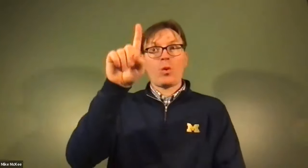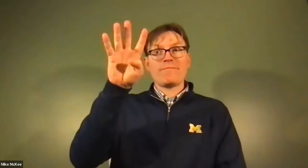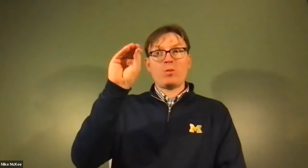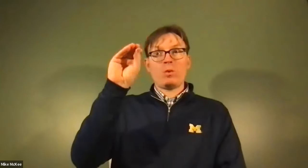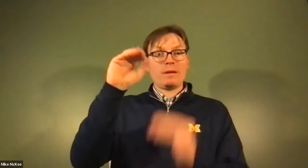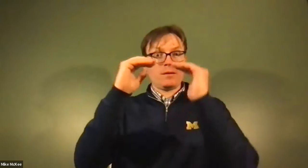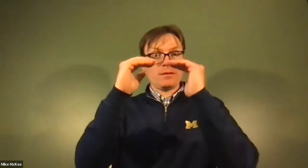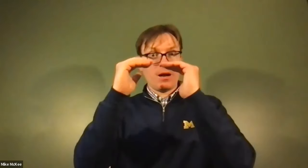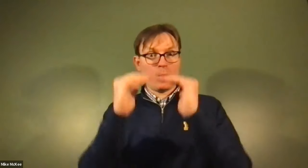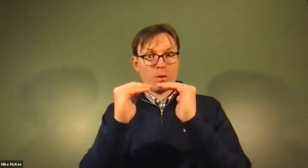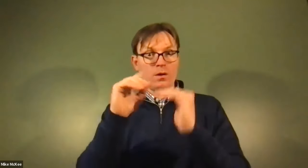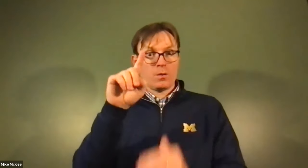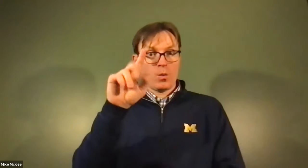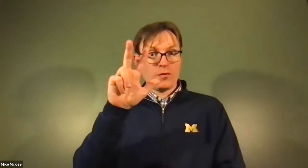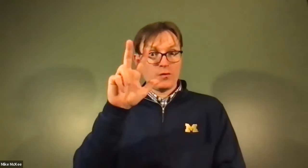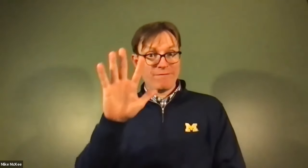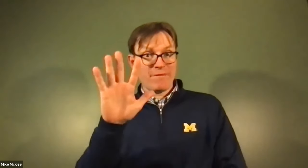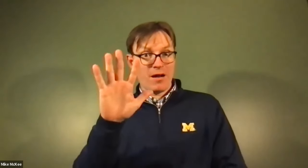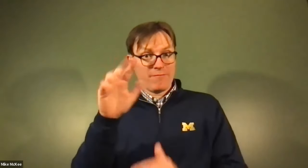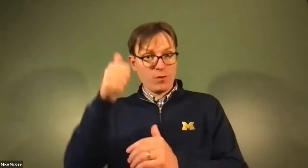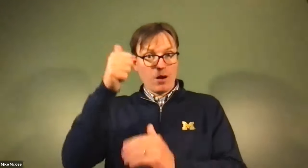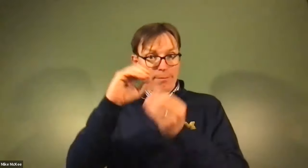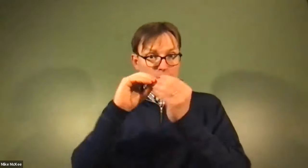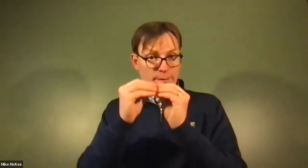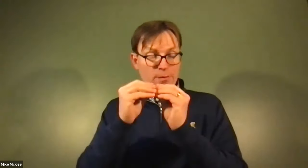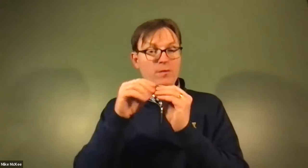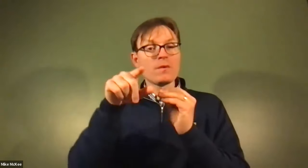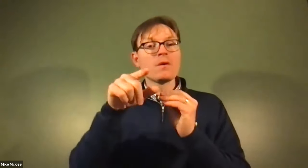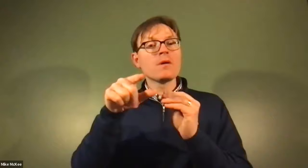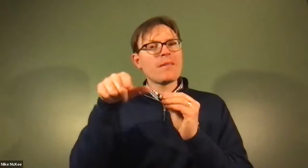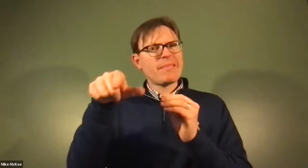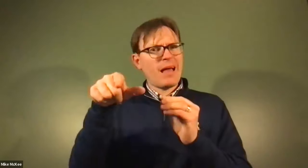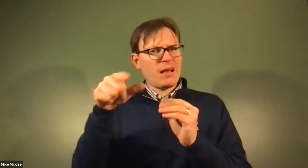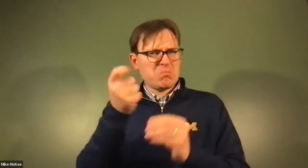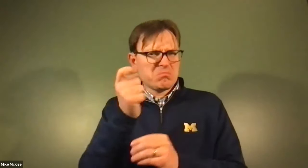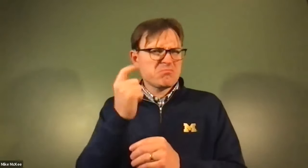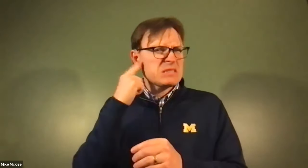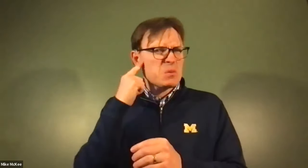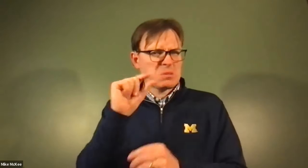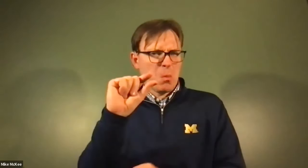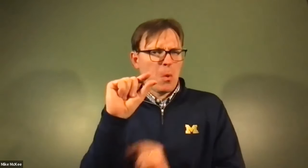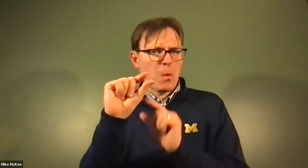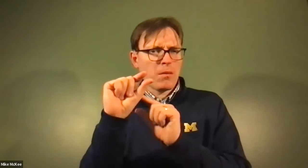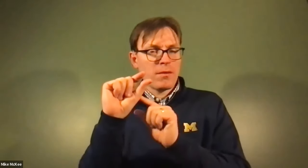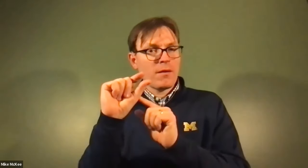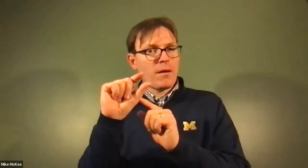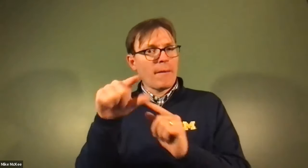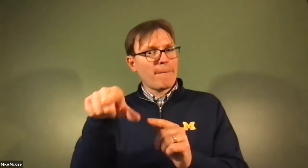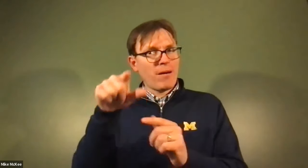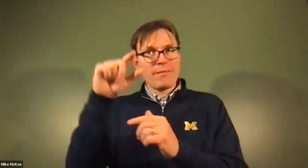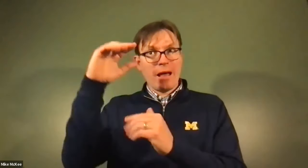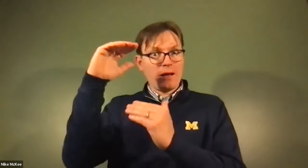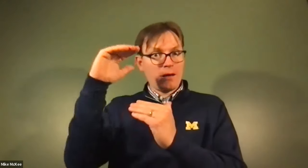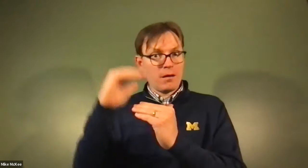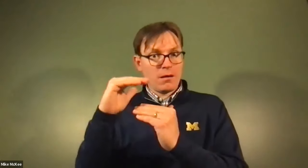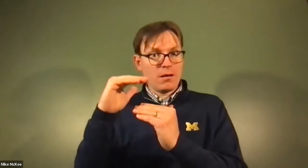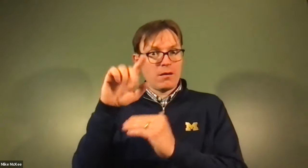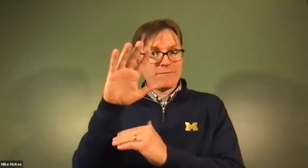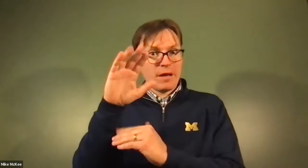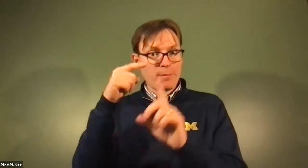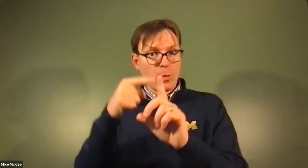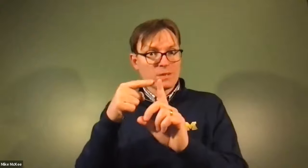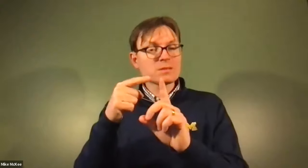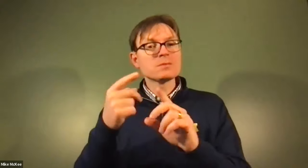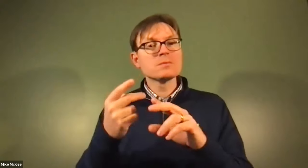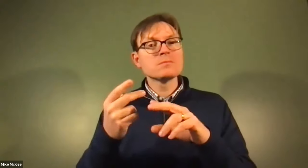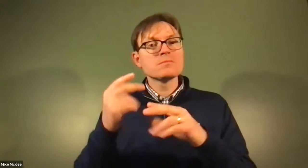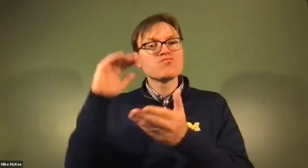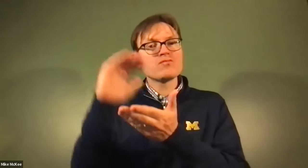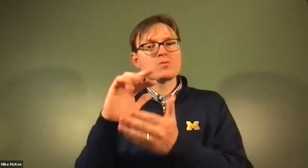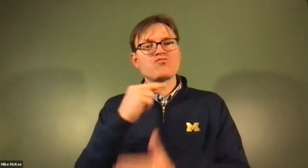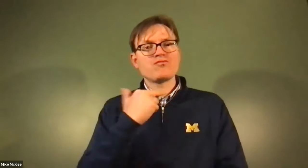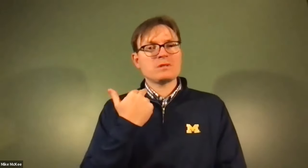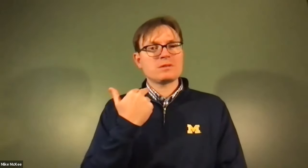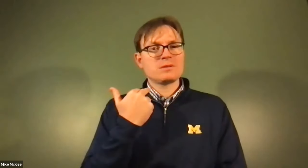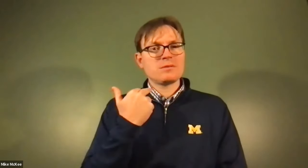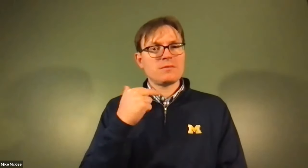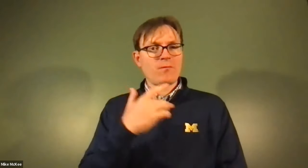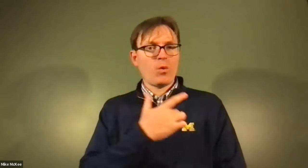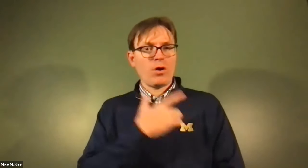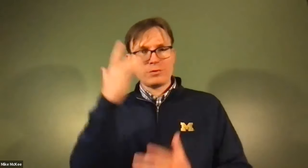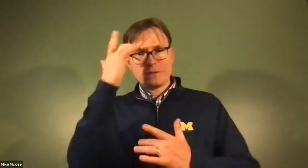James Cech: helps reduce your blood pressure on average by five points so if you are averaging 140 it will bring it down to 135 well, that seems like a small decrease just five points.